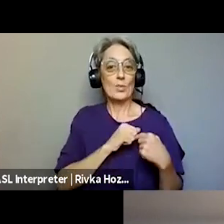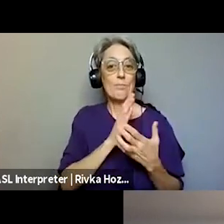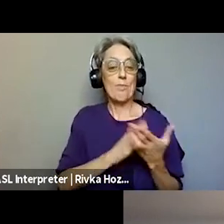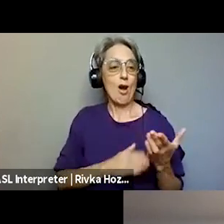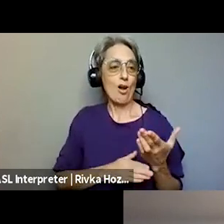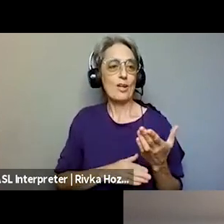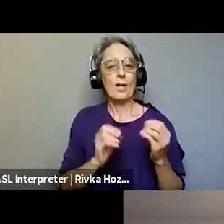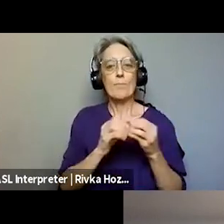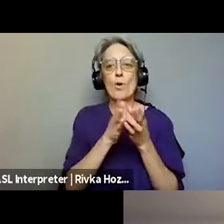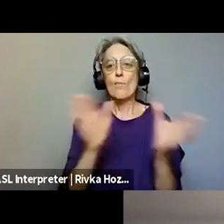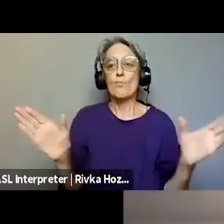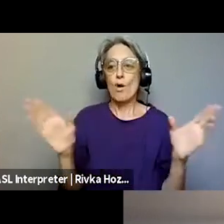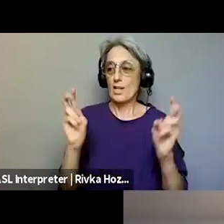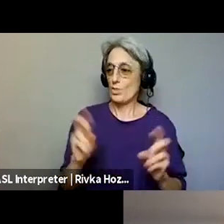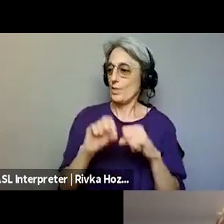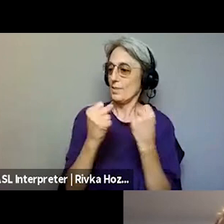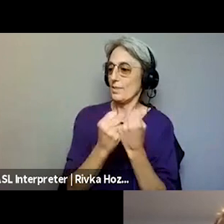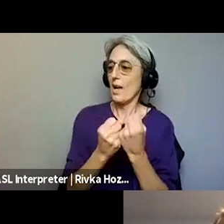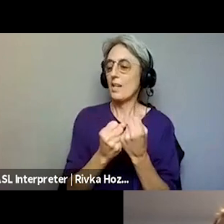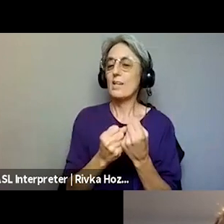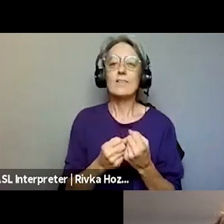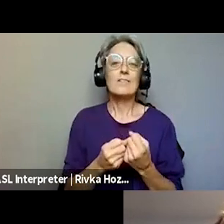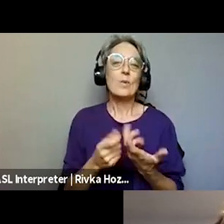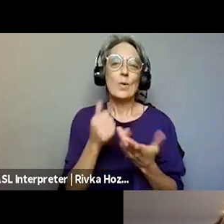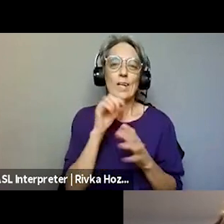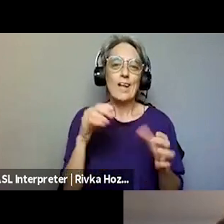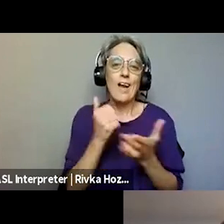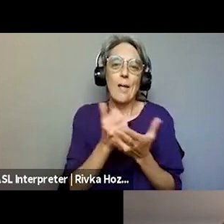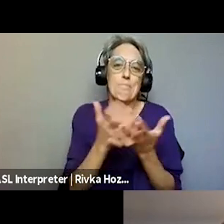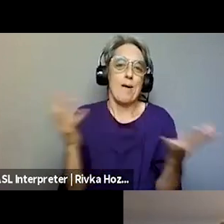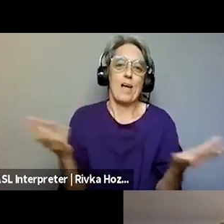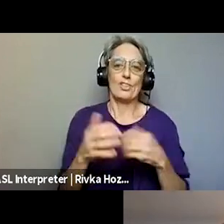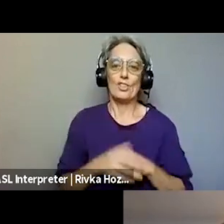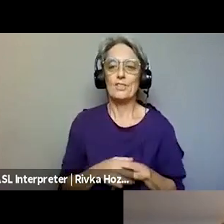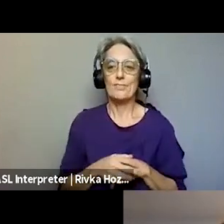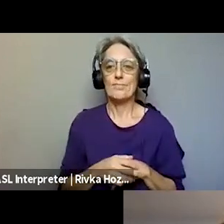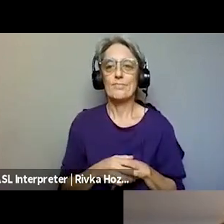issues, it will only do so much good. So I'm not sure I have a good answer for it necessarily but